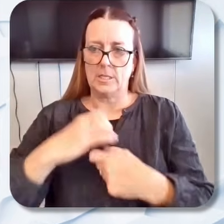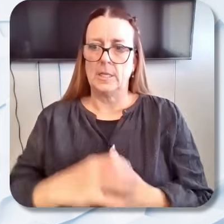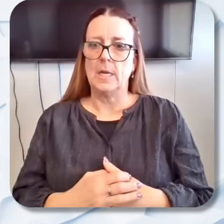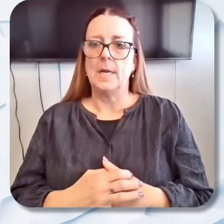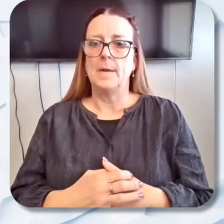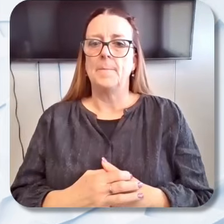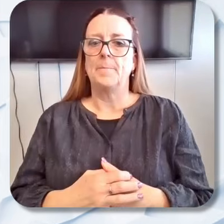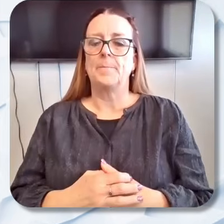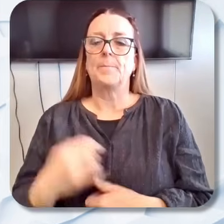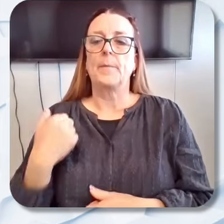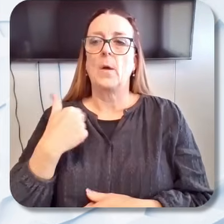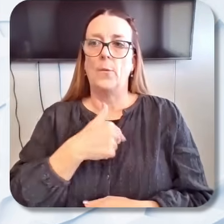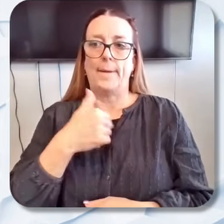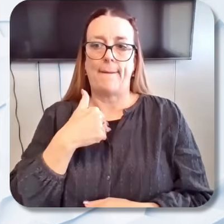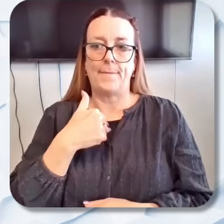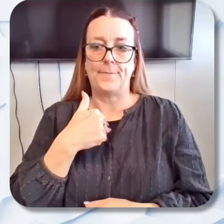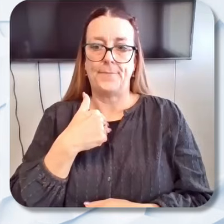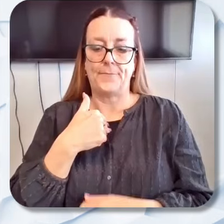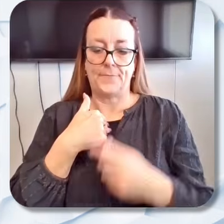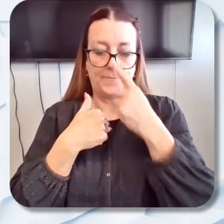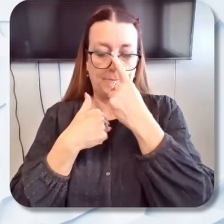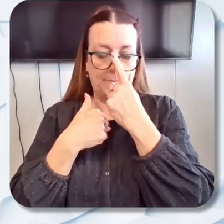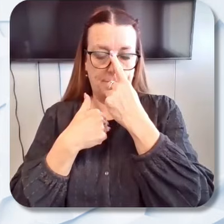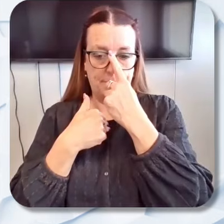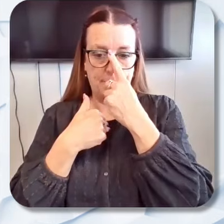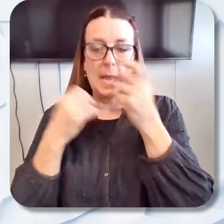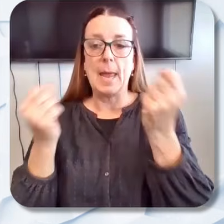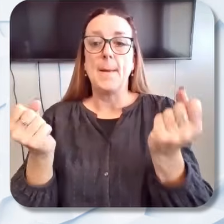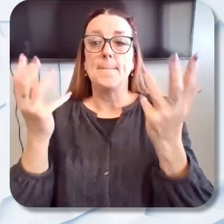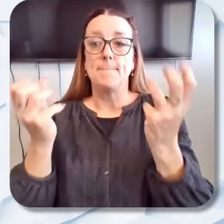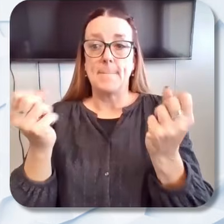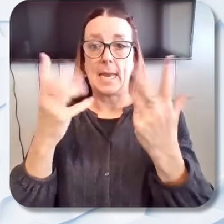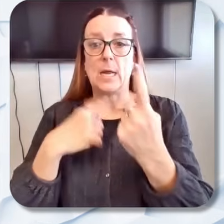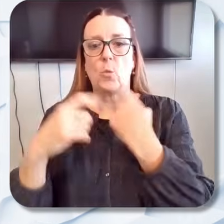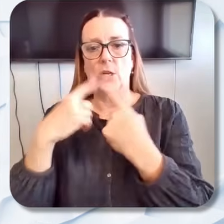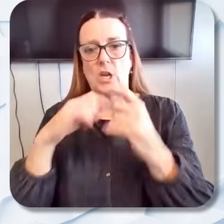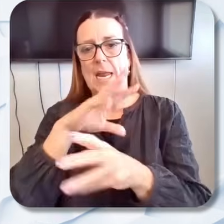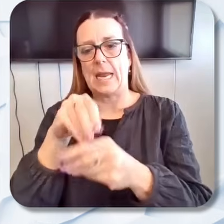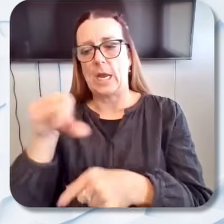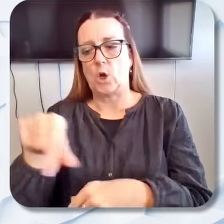but we have many questions in the Q and A. A lot of them cover the same topic.